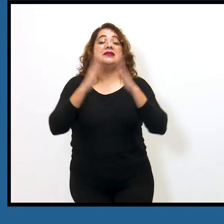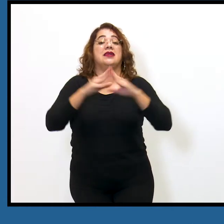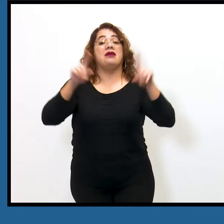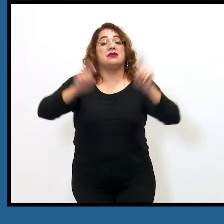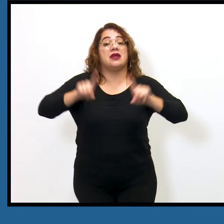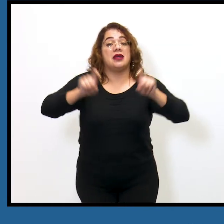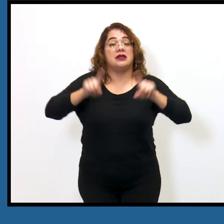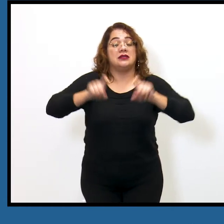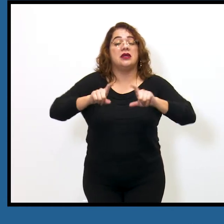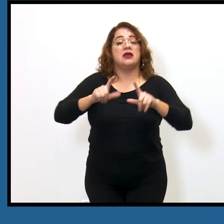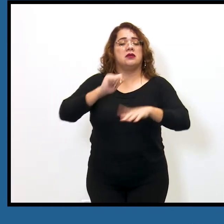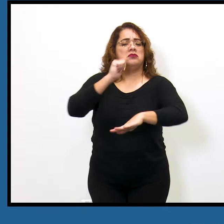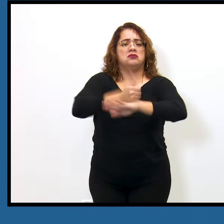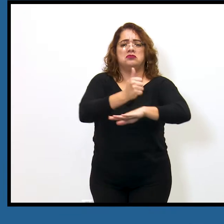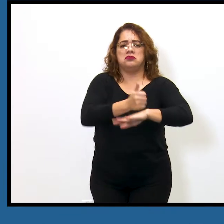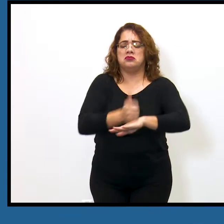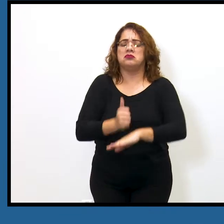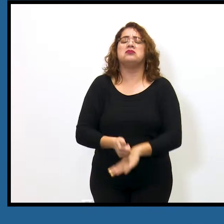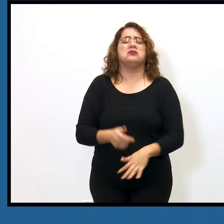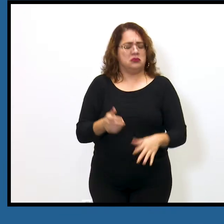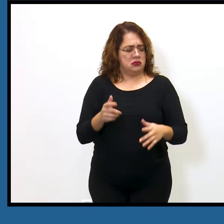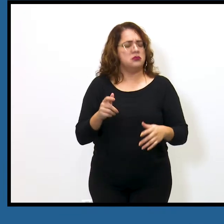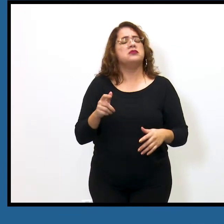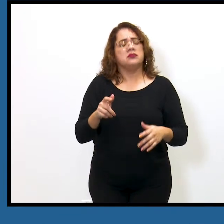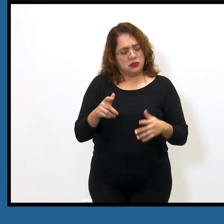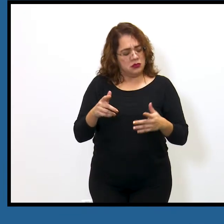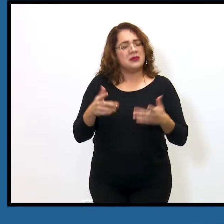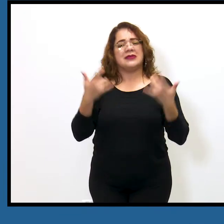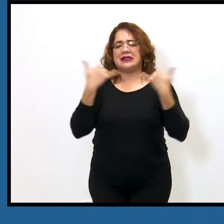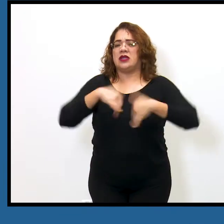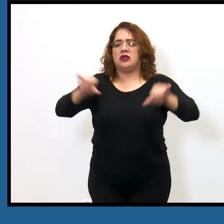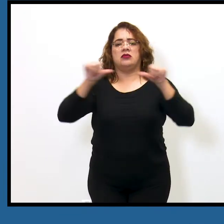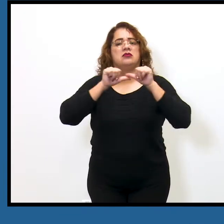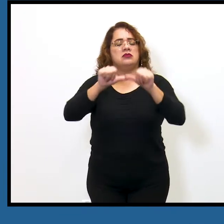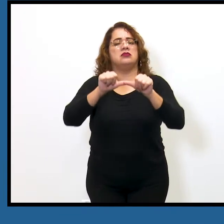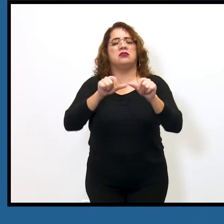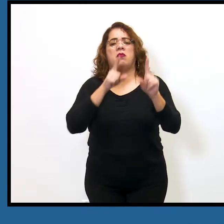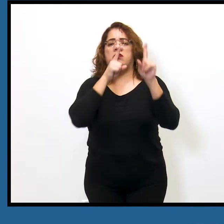Testing remains a top priority and our testing centers have continued to see record numbers